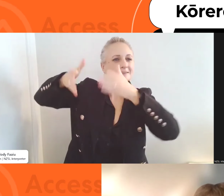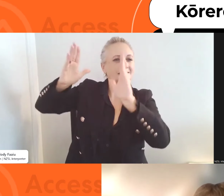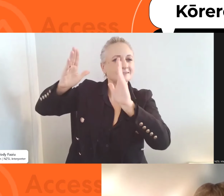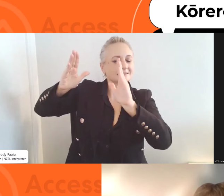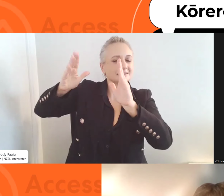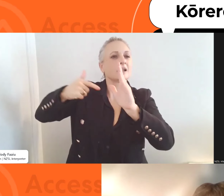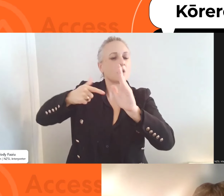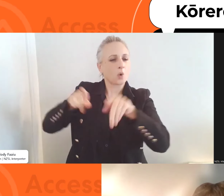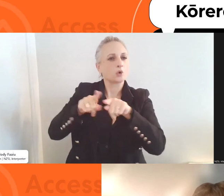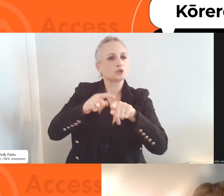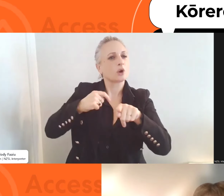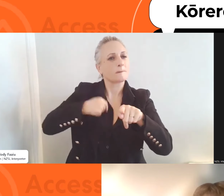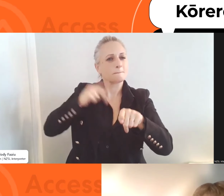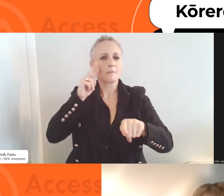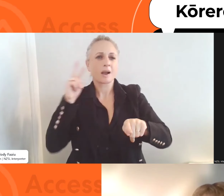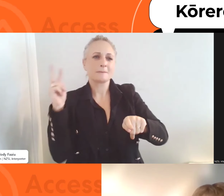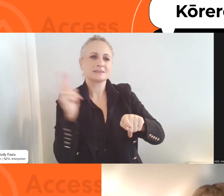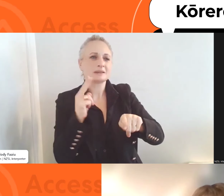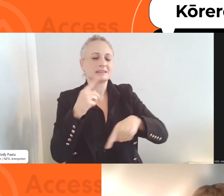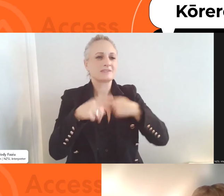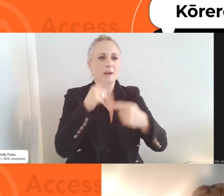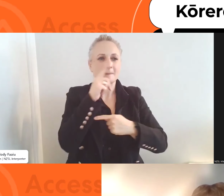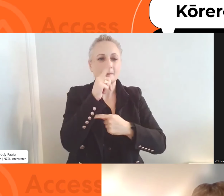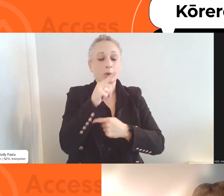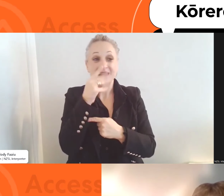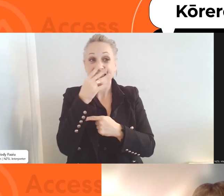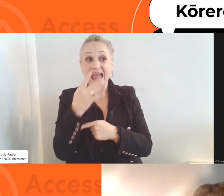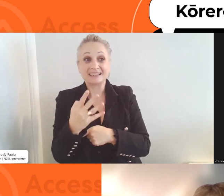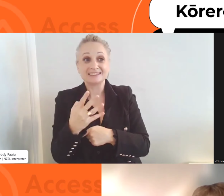ageism. I love the way that the programme today is structured to